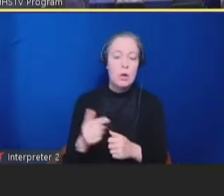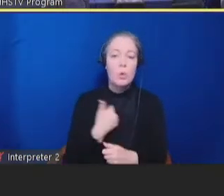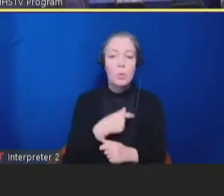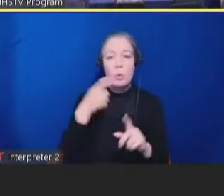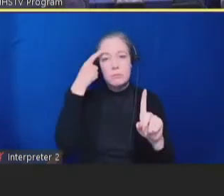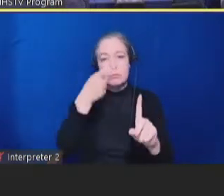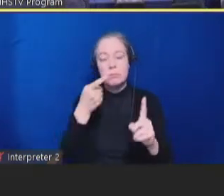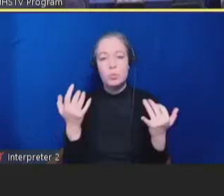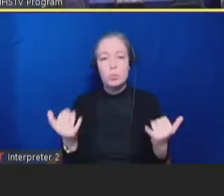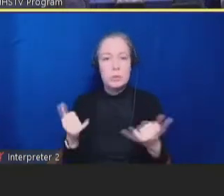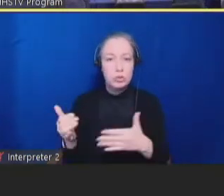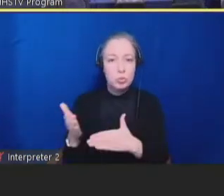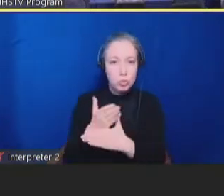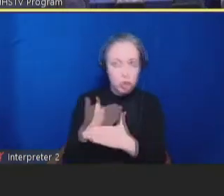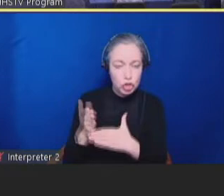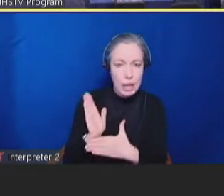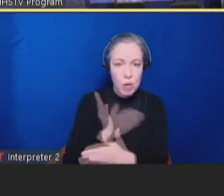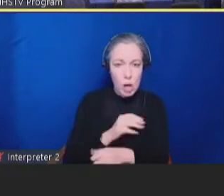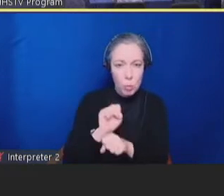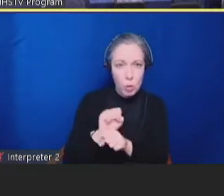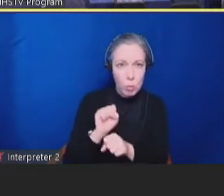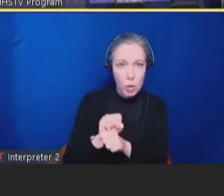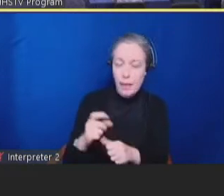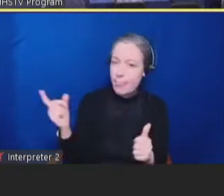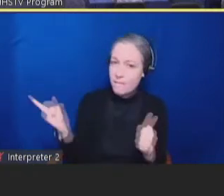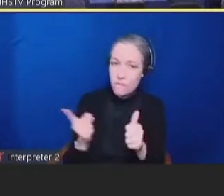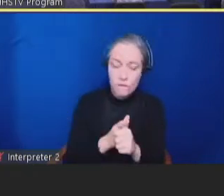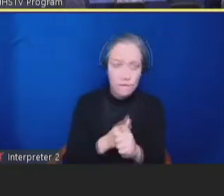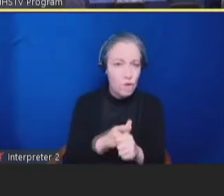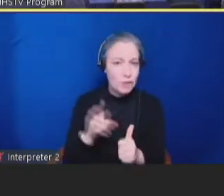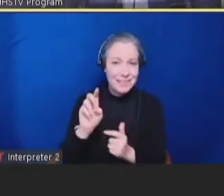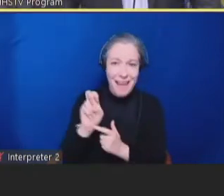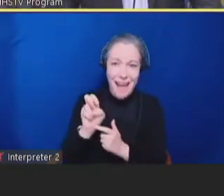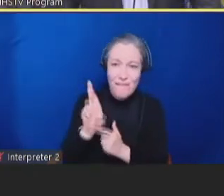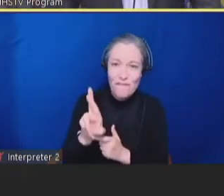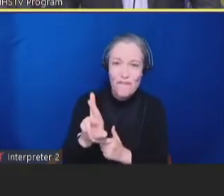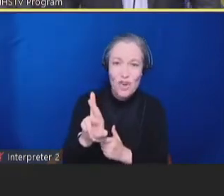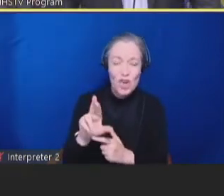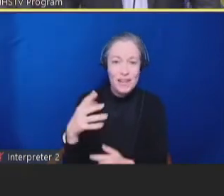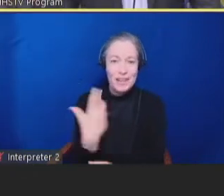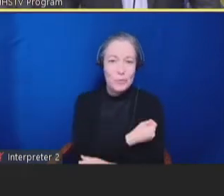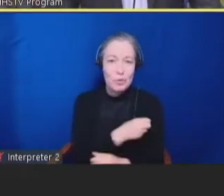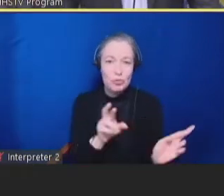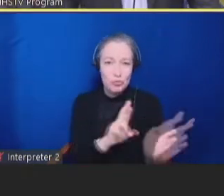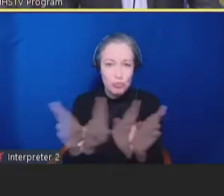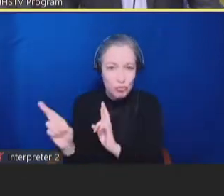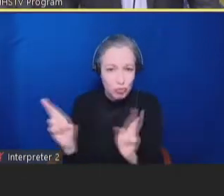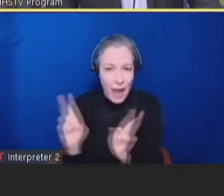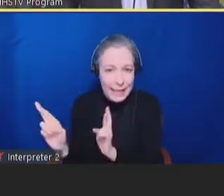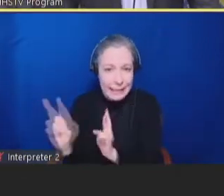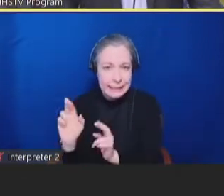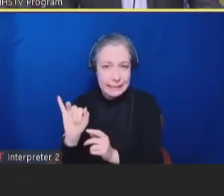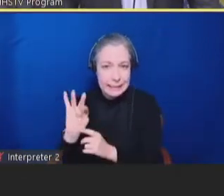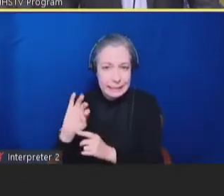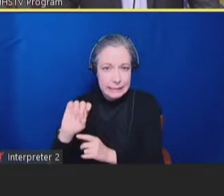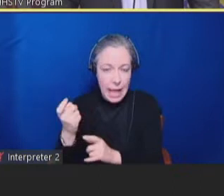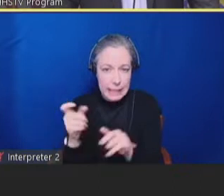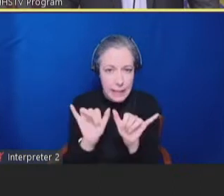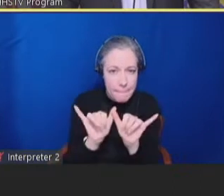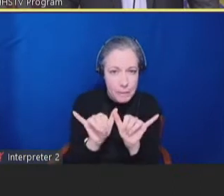including the first ever Immunisation Readiness Index that we've generated. And part of that goal is to be able to connect the dots with all the wonderful information